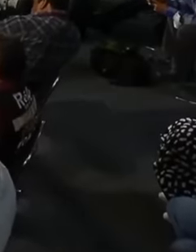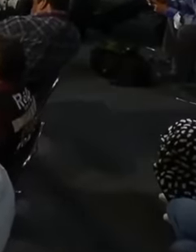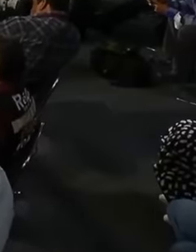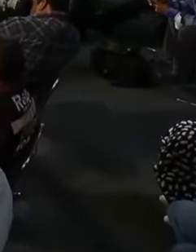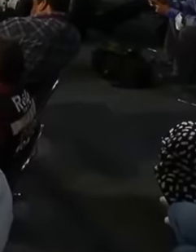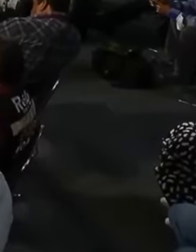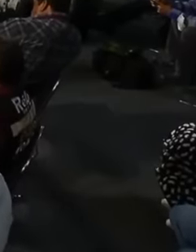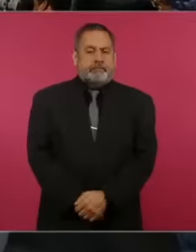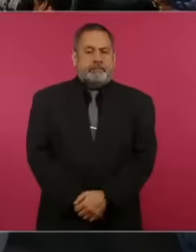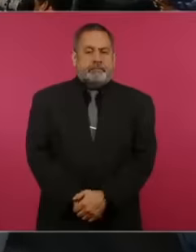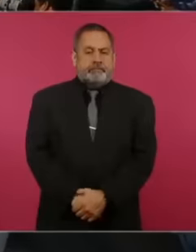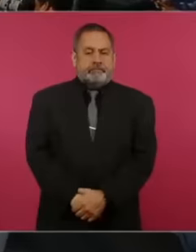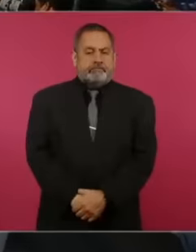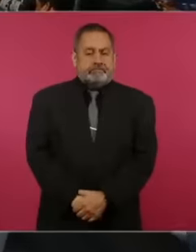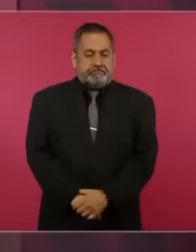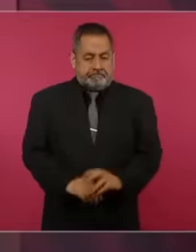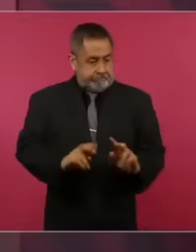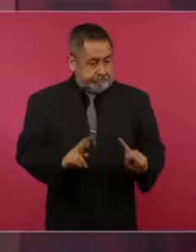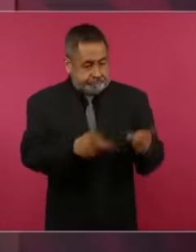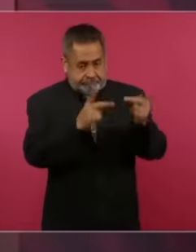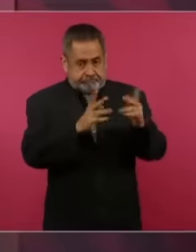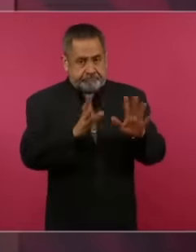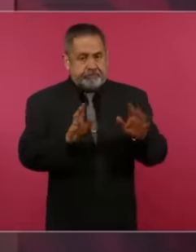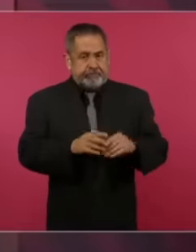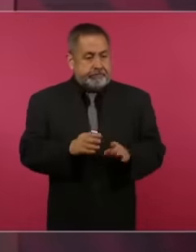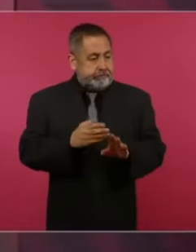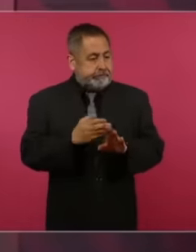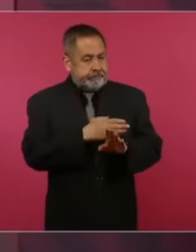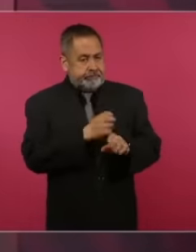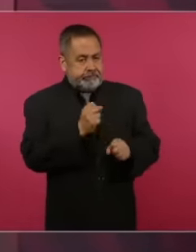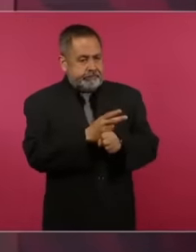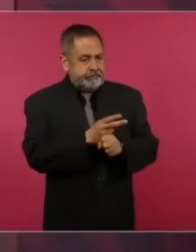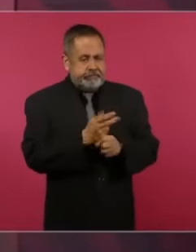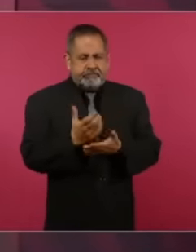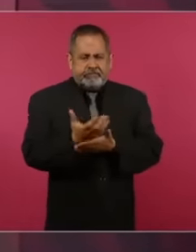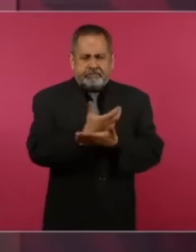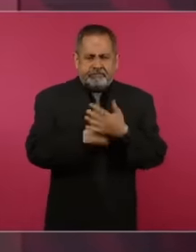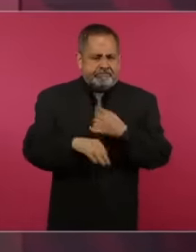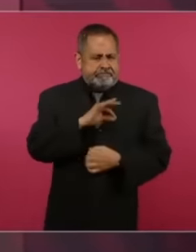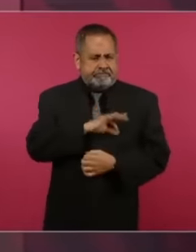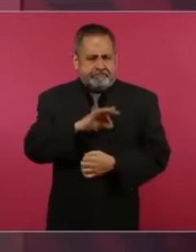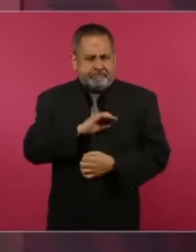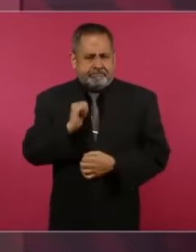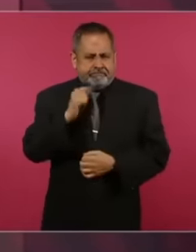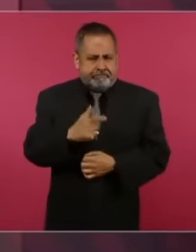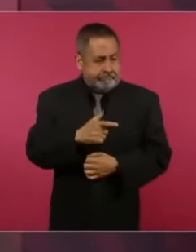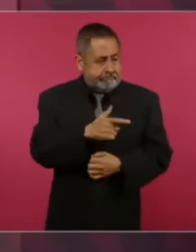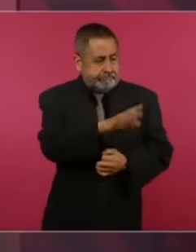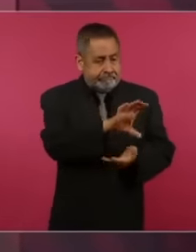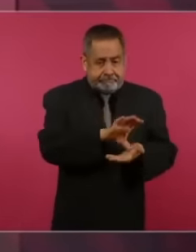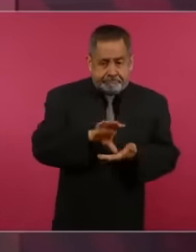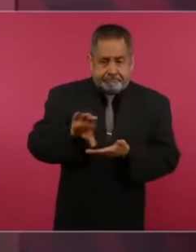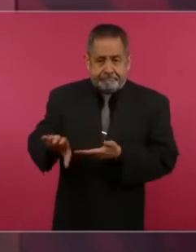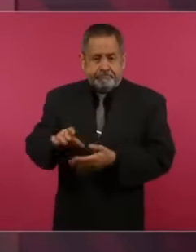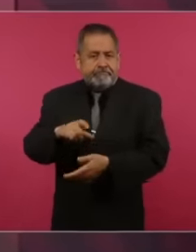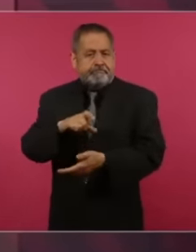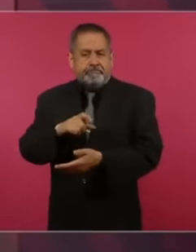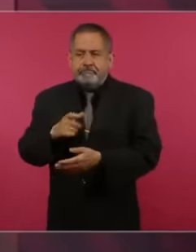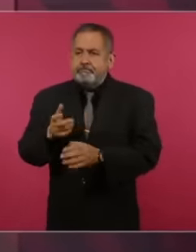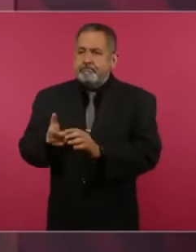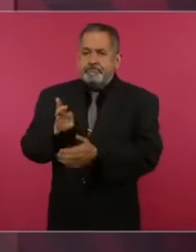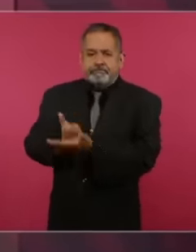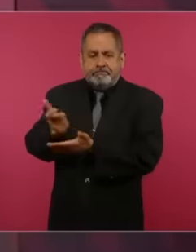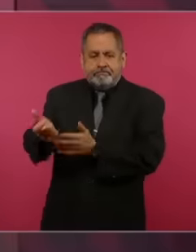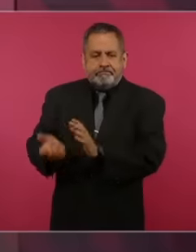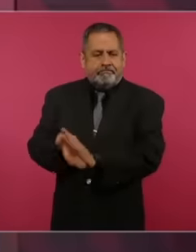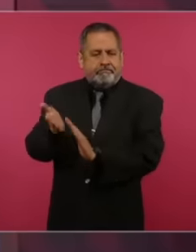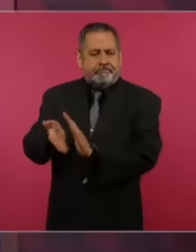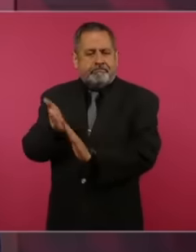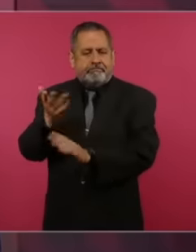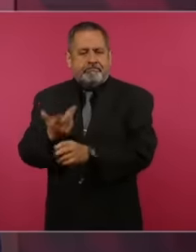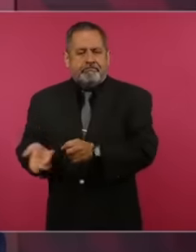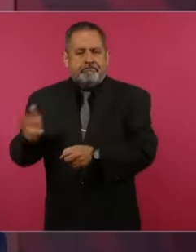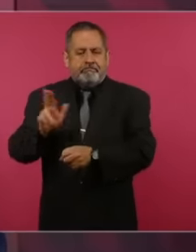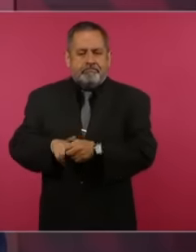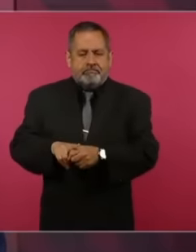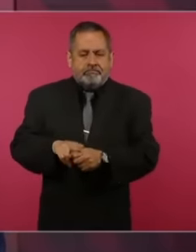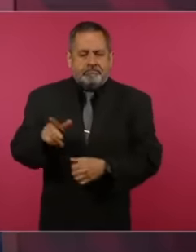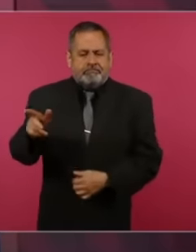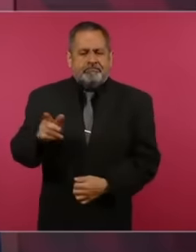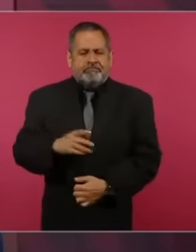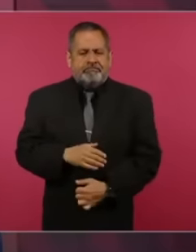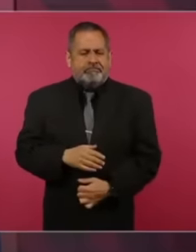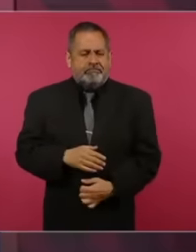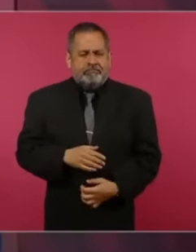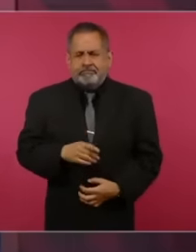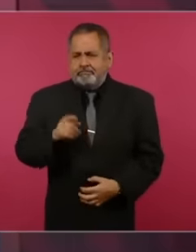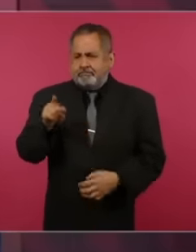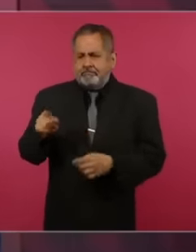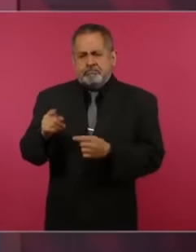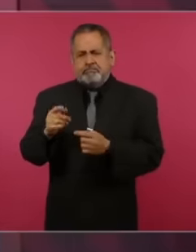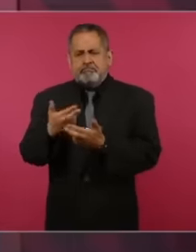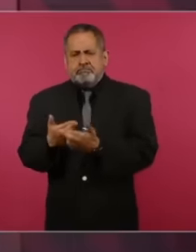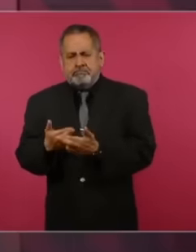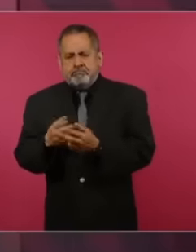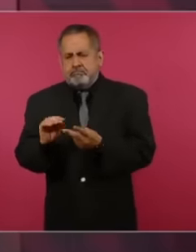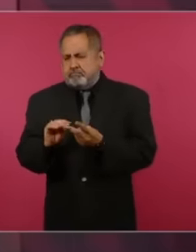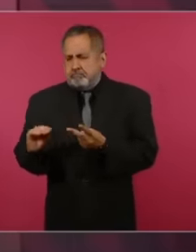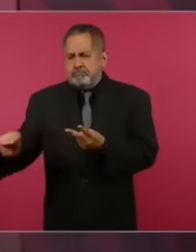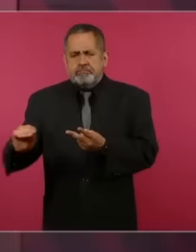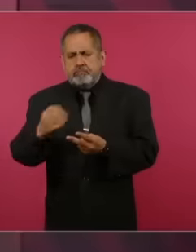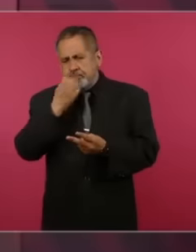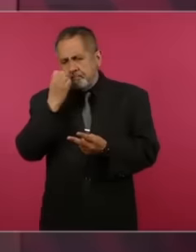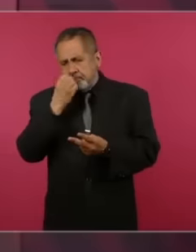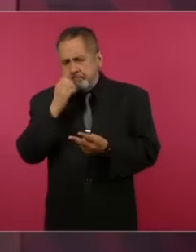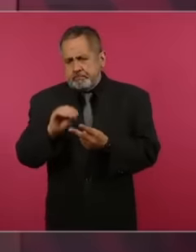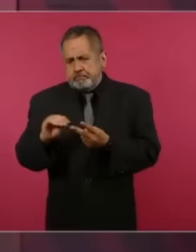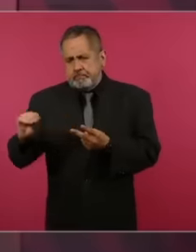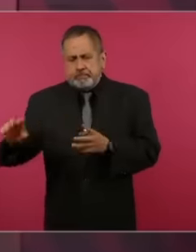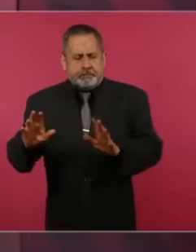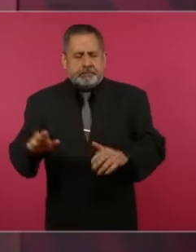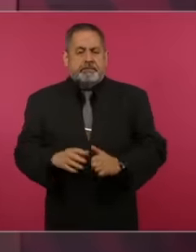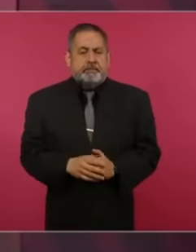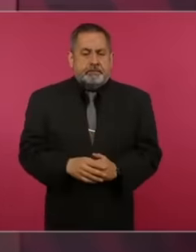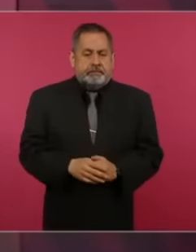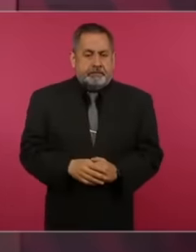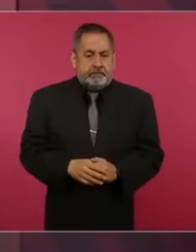we raffled it off before, something else also came out for schools and hospitals. And now it turns out, I don't know if it's